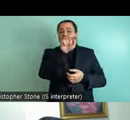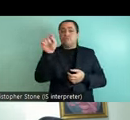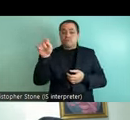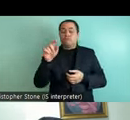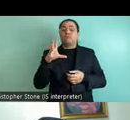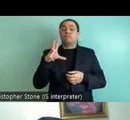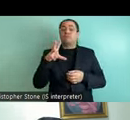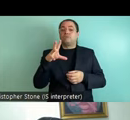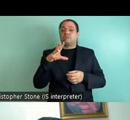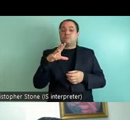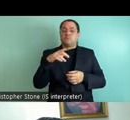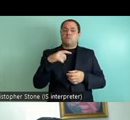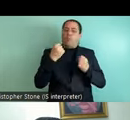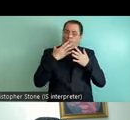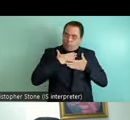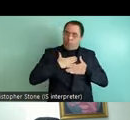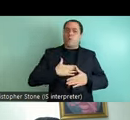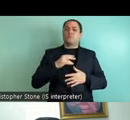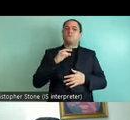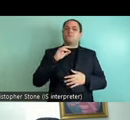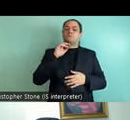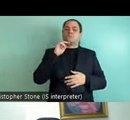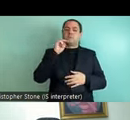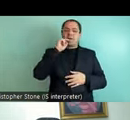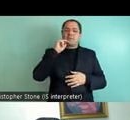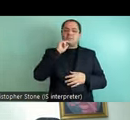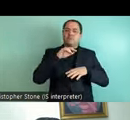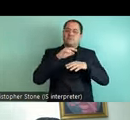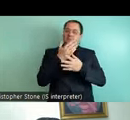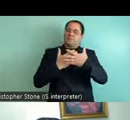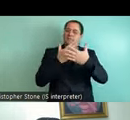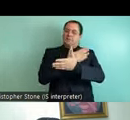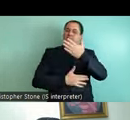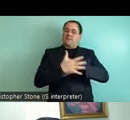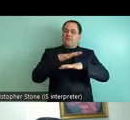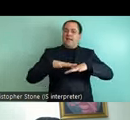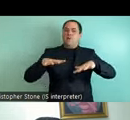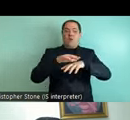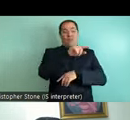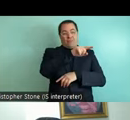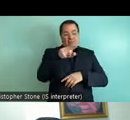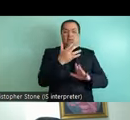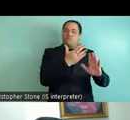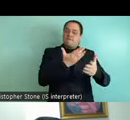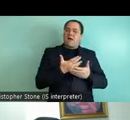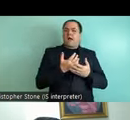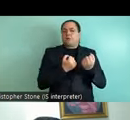of belief in the Nigerian business stability network, provide resources, including financial